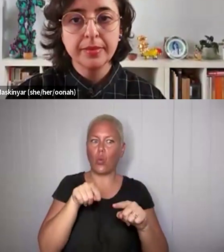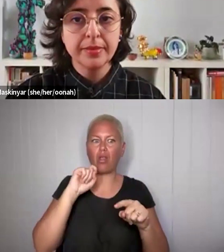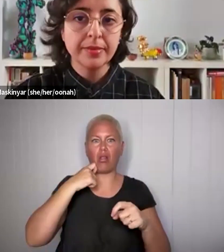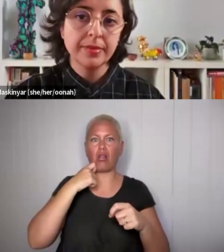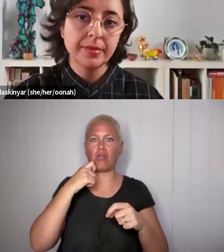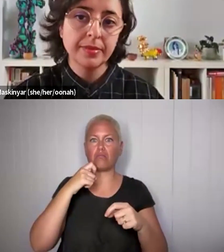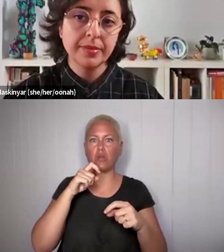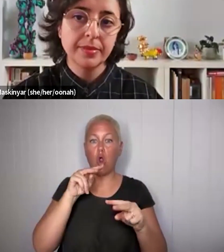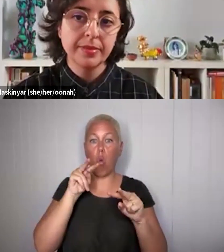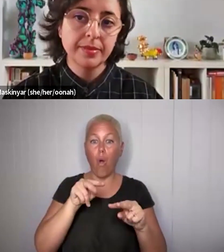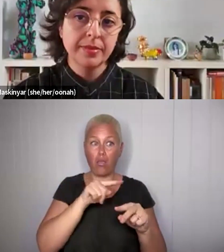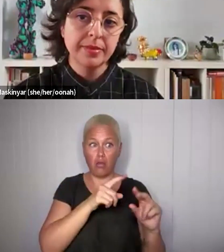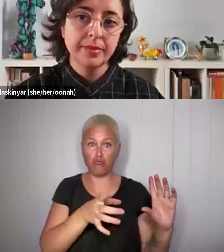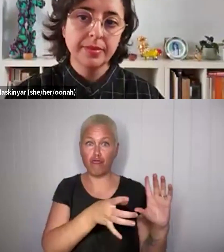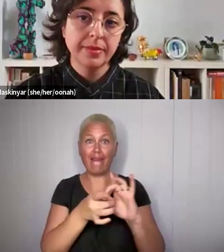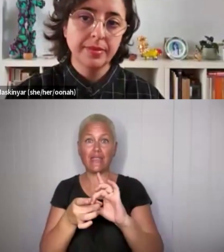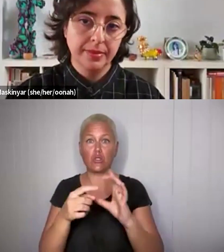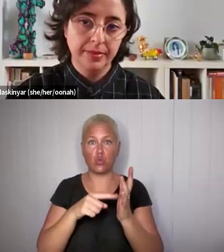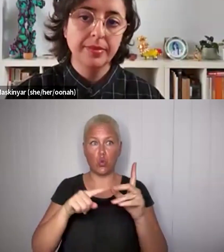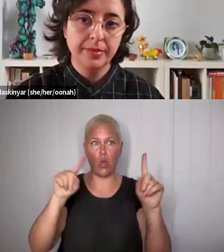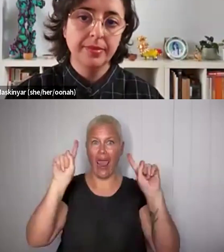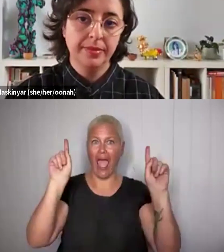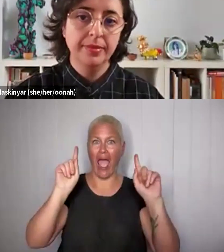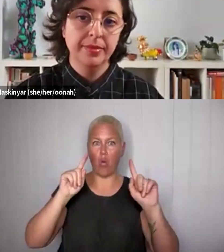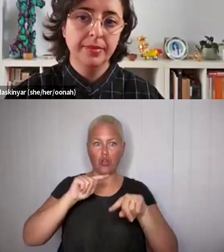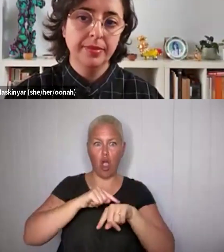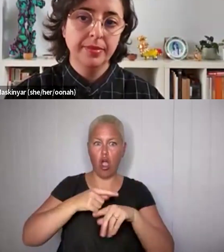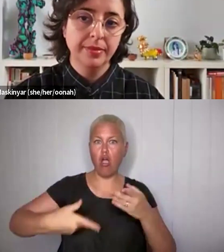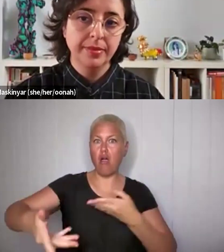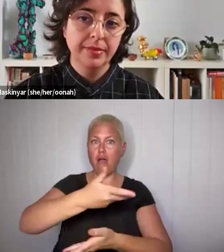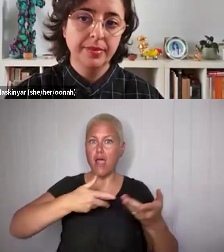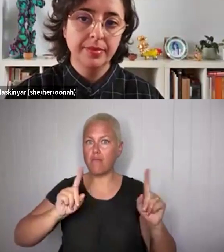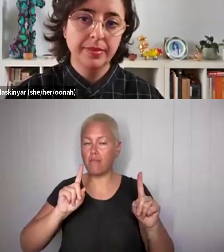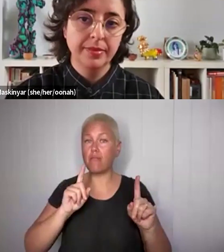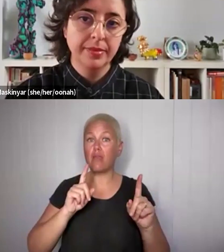the timeliness as well as the artistic skill. If it makes sense to have that retrospective